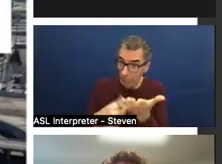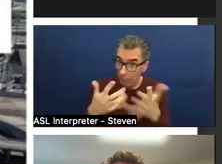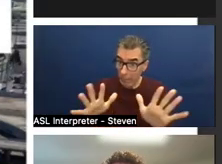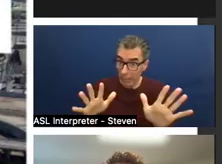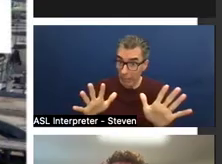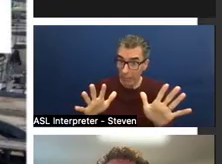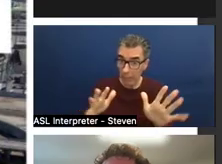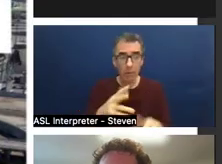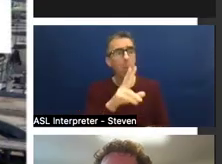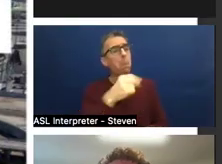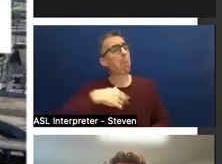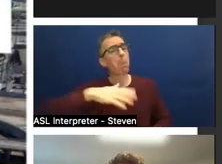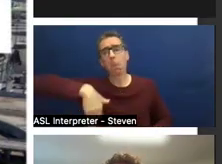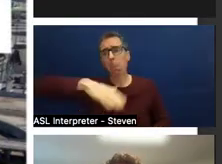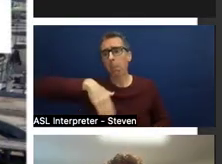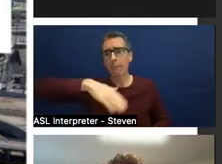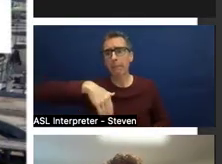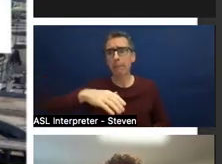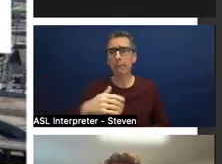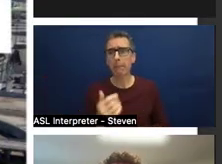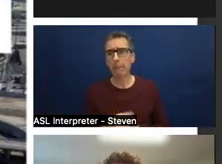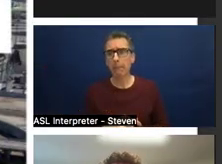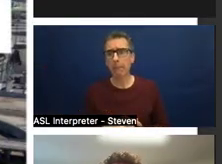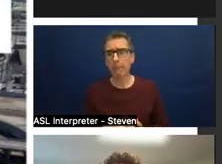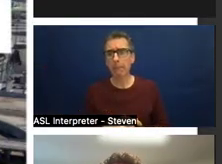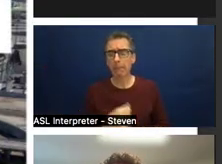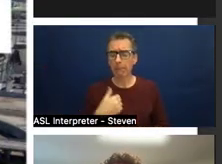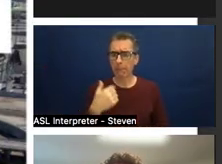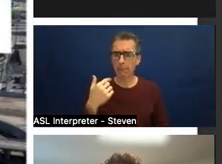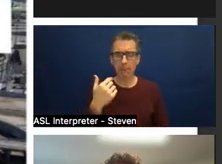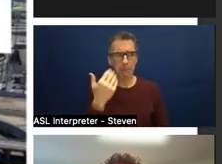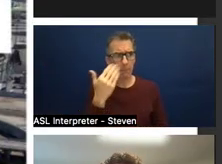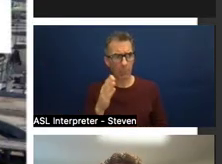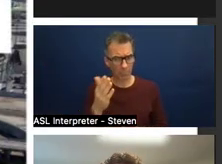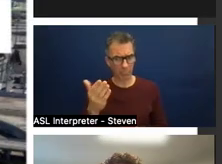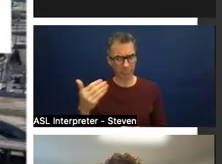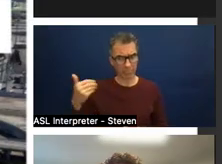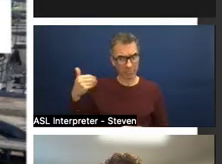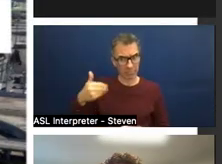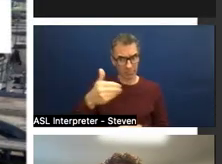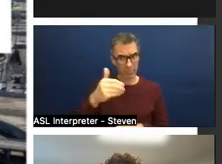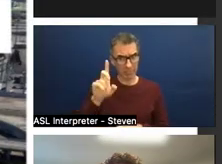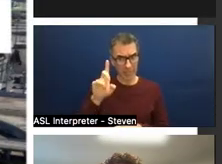We did not. And I don't know if that has come up in discussions with Denver staff.